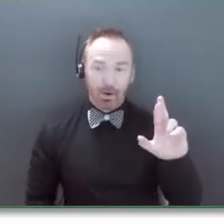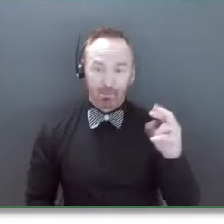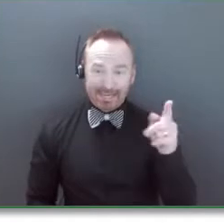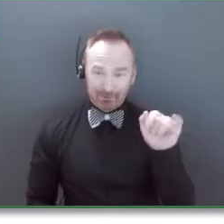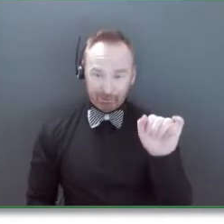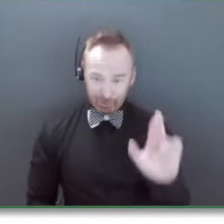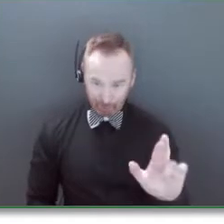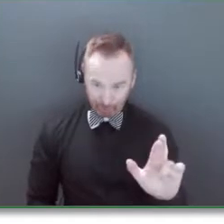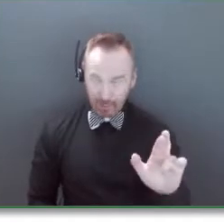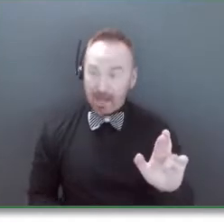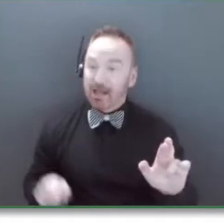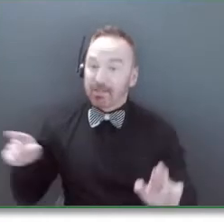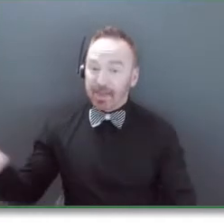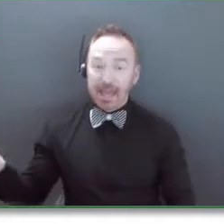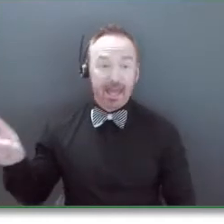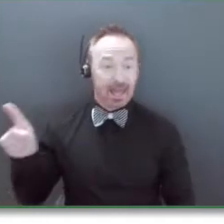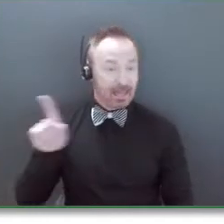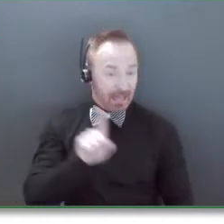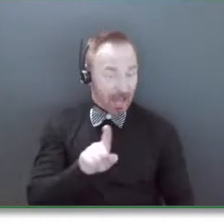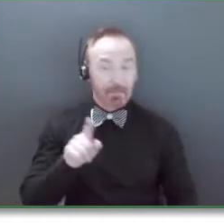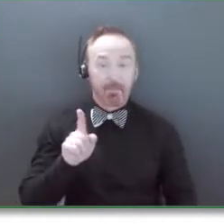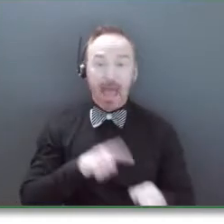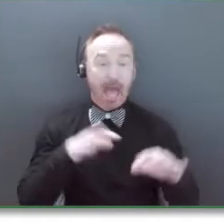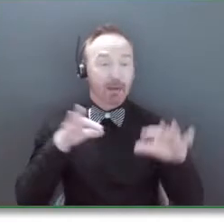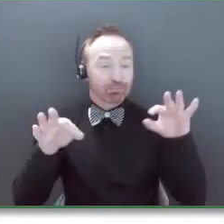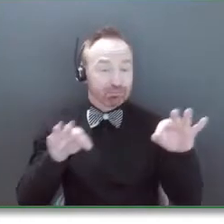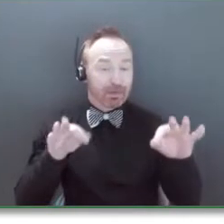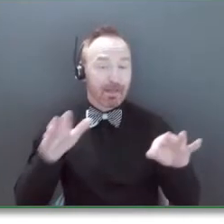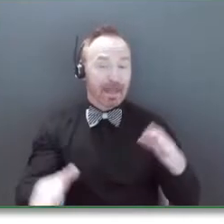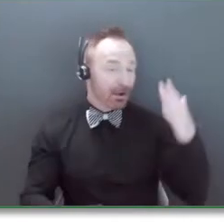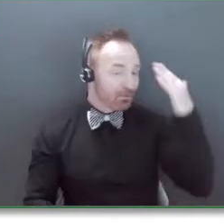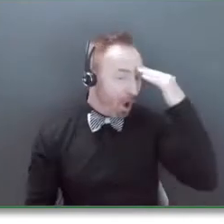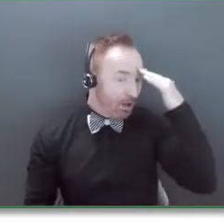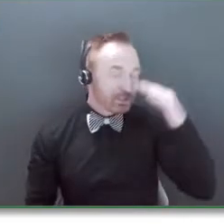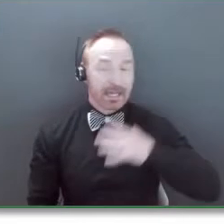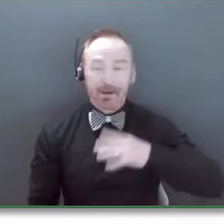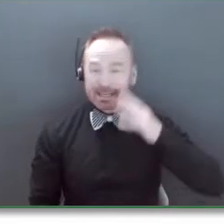local plants and animals and ecosystems and and much like the interpretive